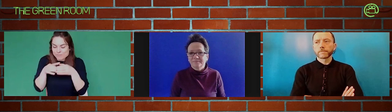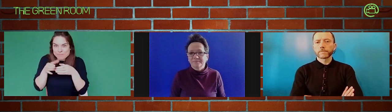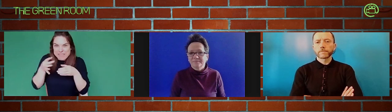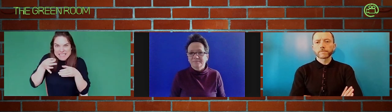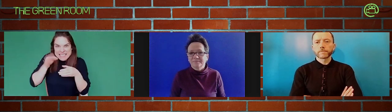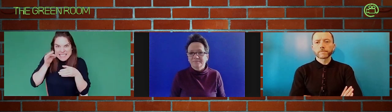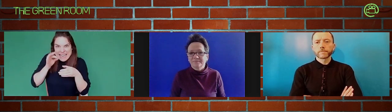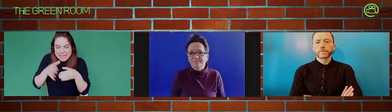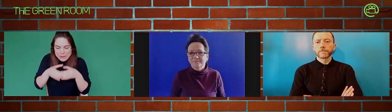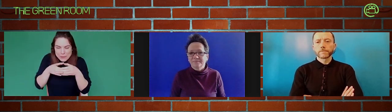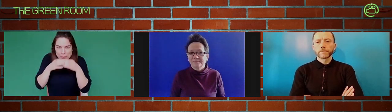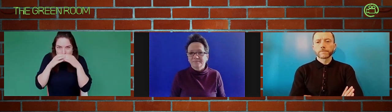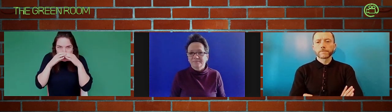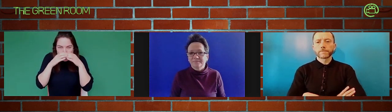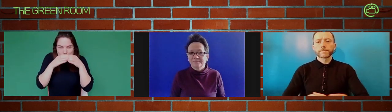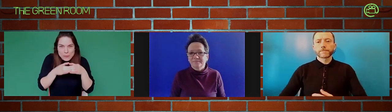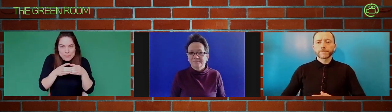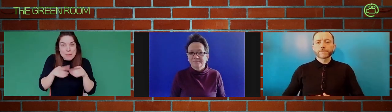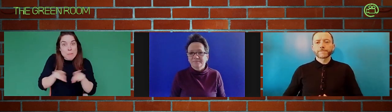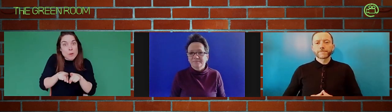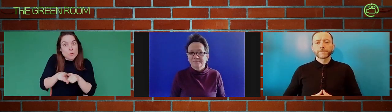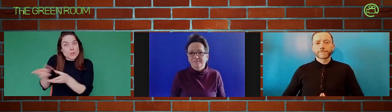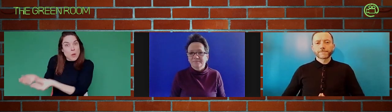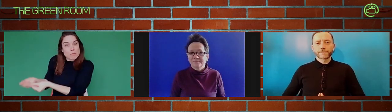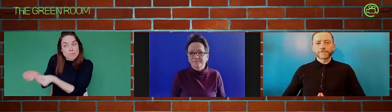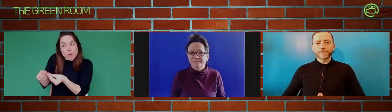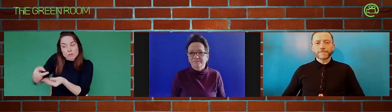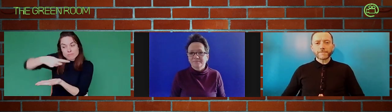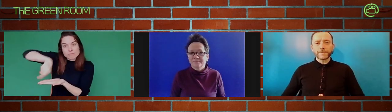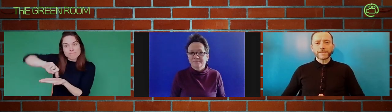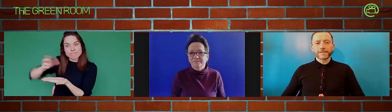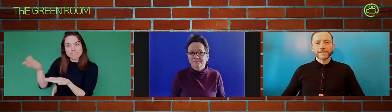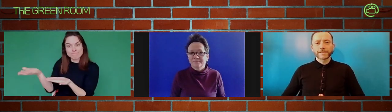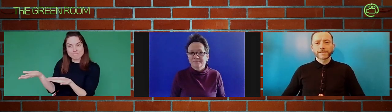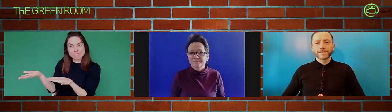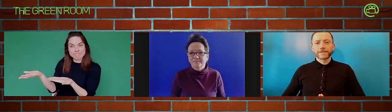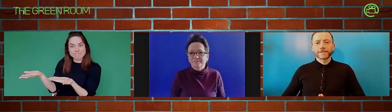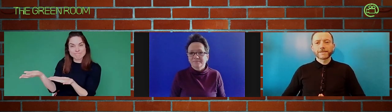I've brought some treats along with me as well with some little cakes as you know